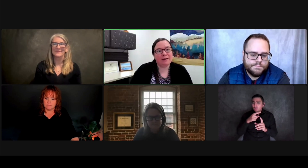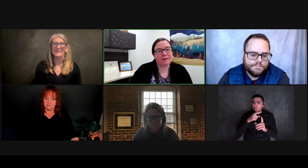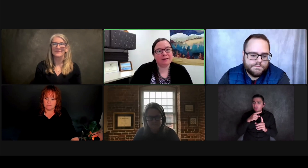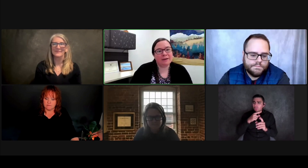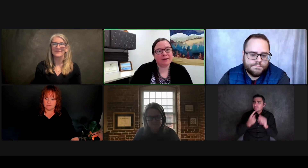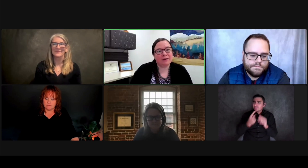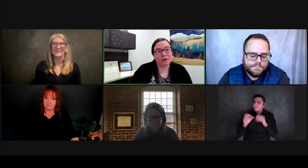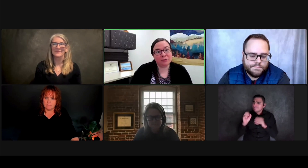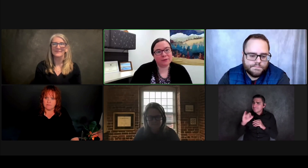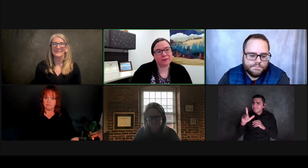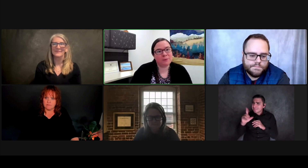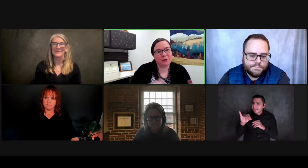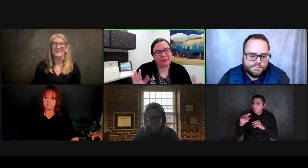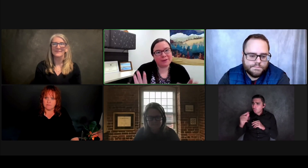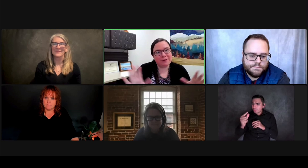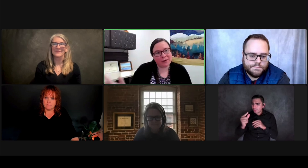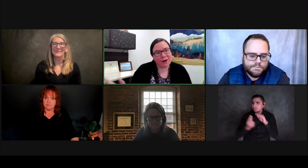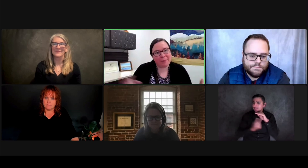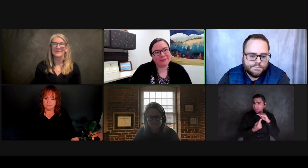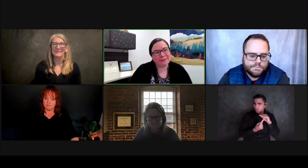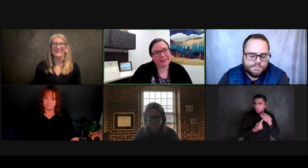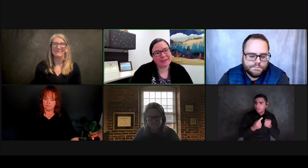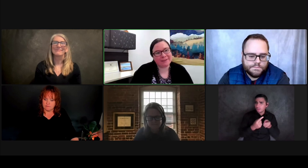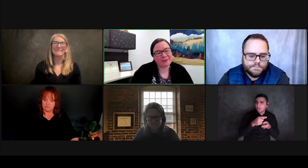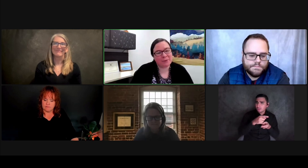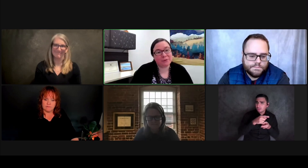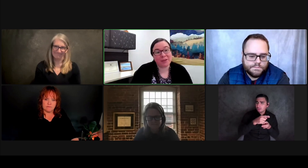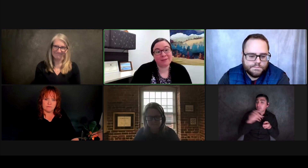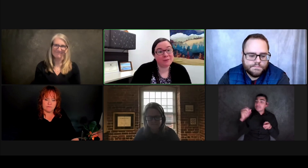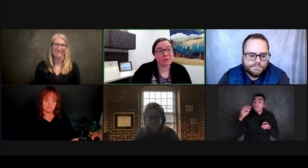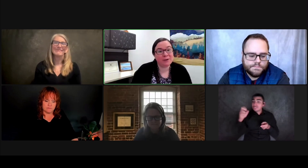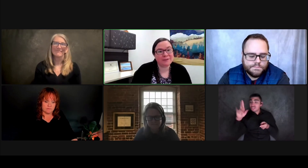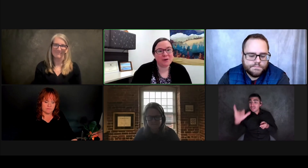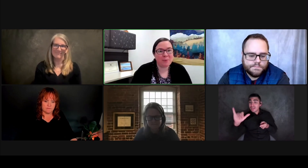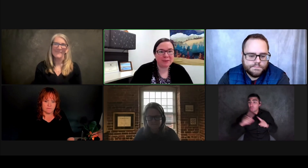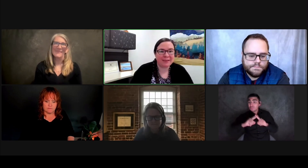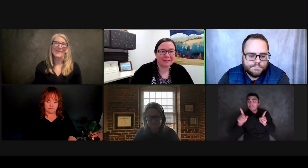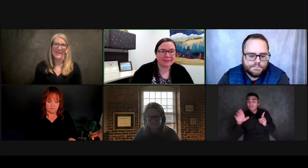And Sheryl was experiencing a very opposite thing. So there are lots of different ways to go about this.